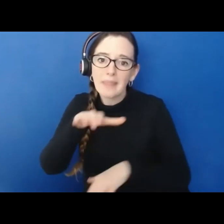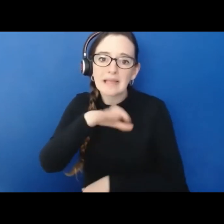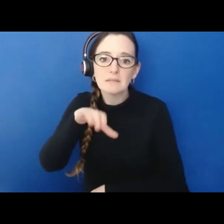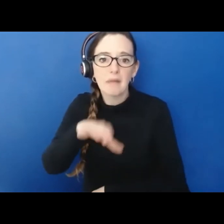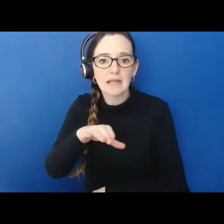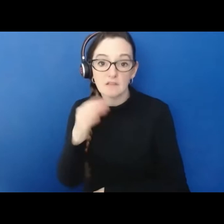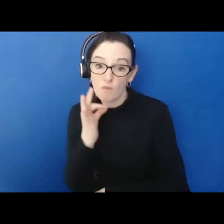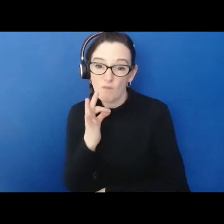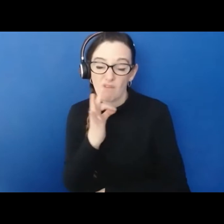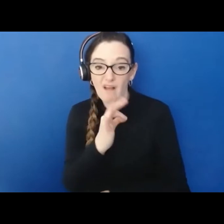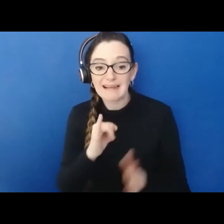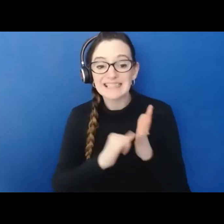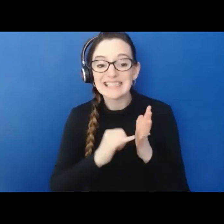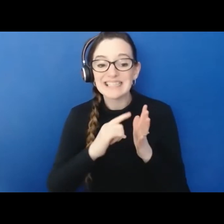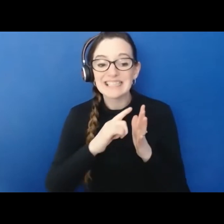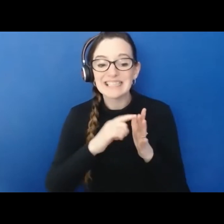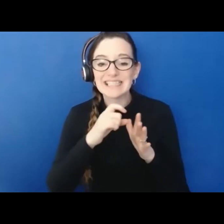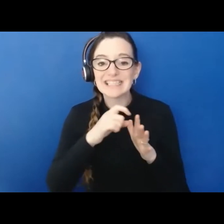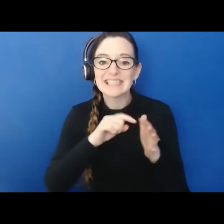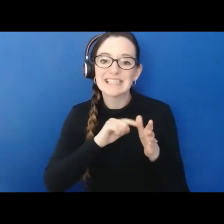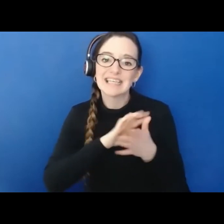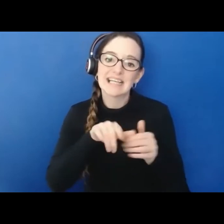today's event, I'm delighted to welcome you Sidd and help